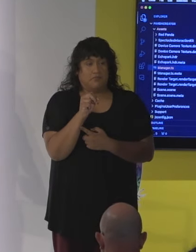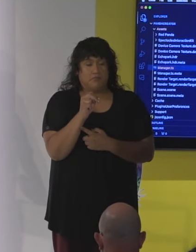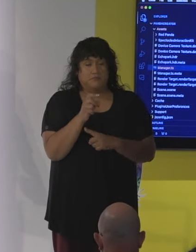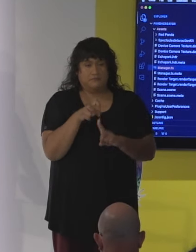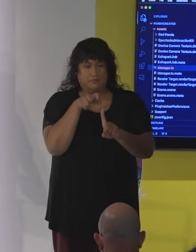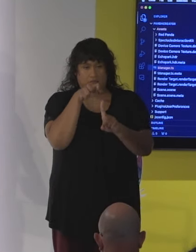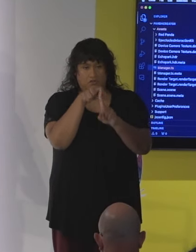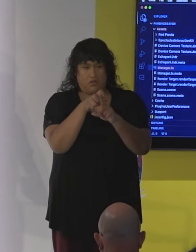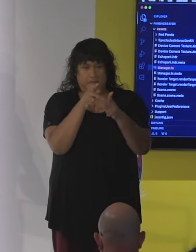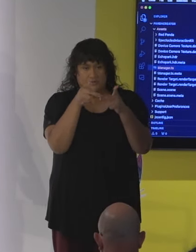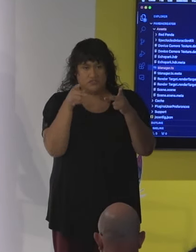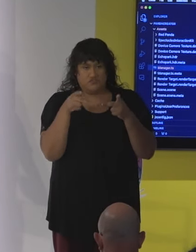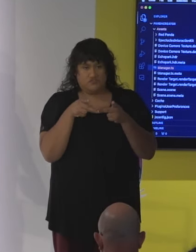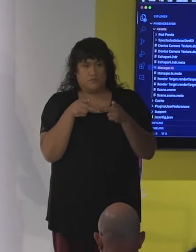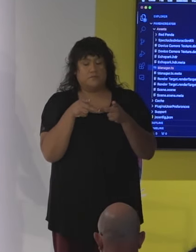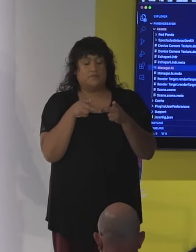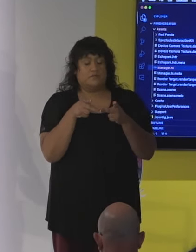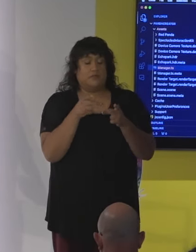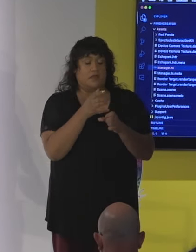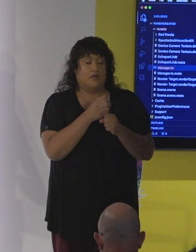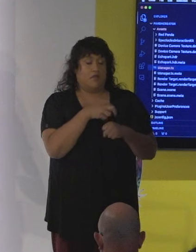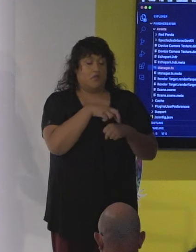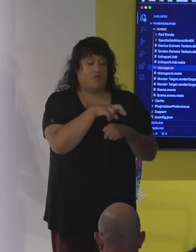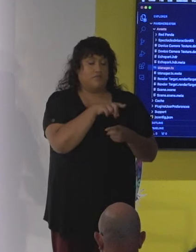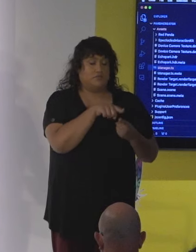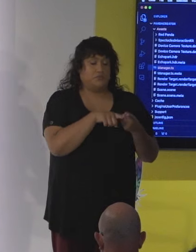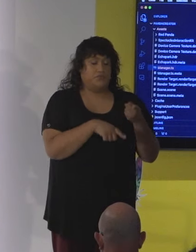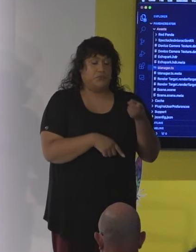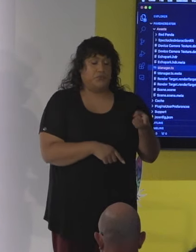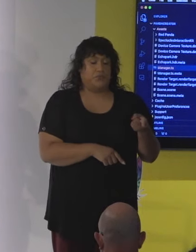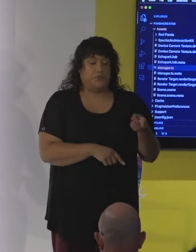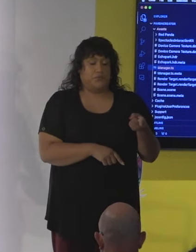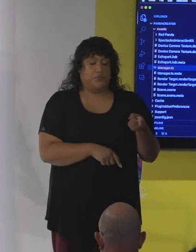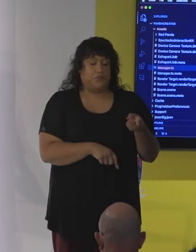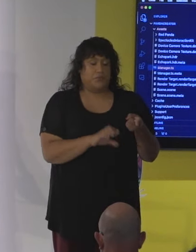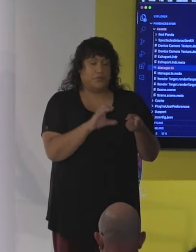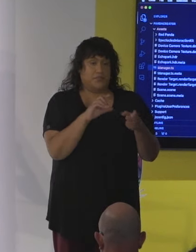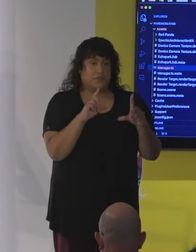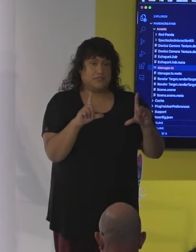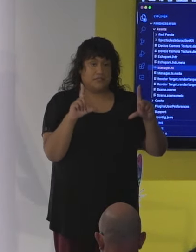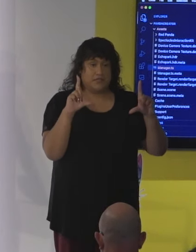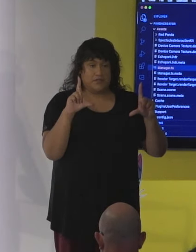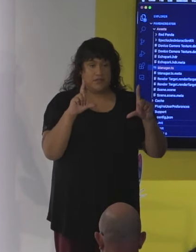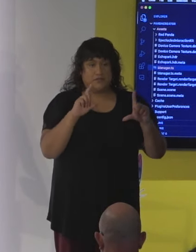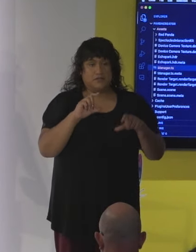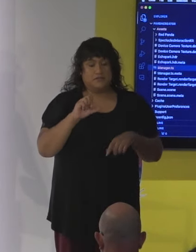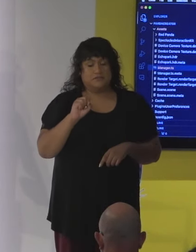by getting a reference to the container scene object. Let's get its transformed.